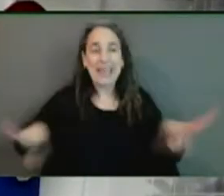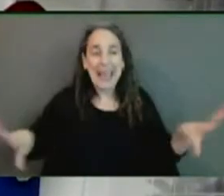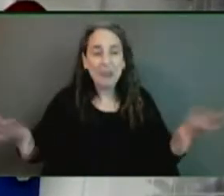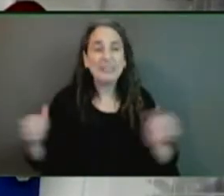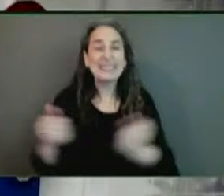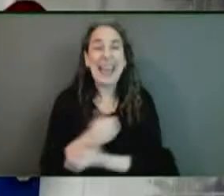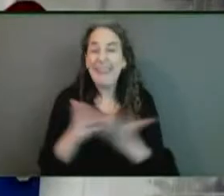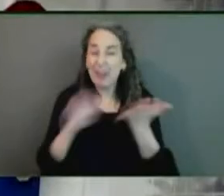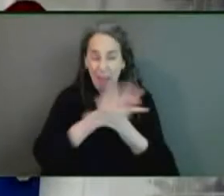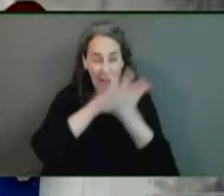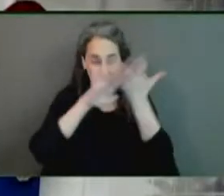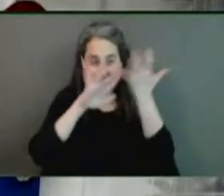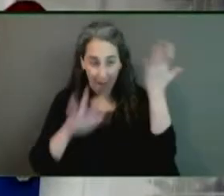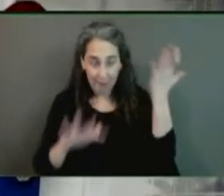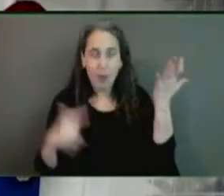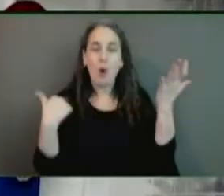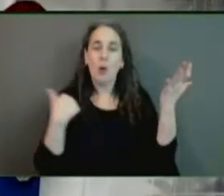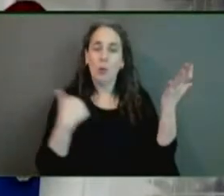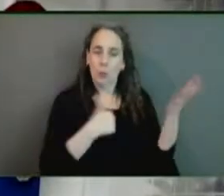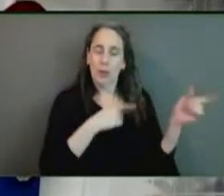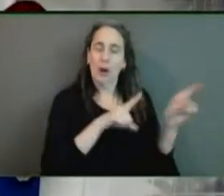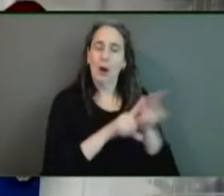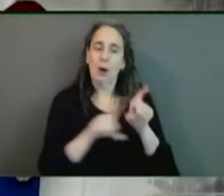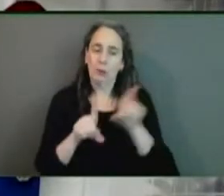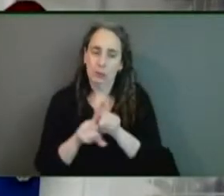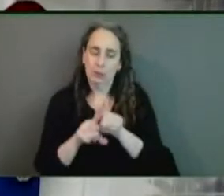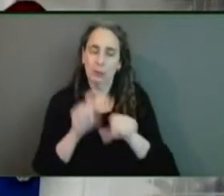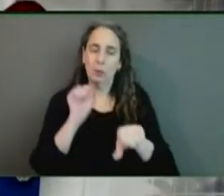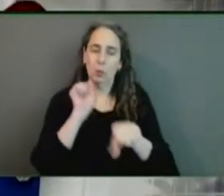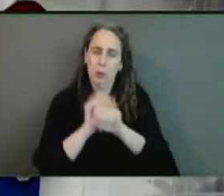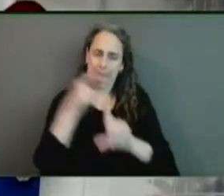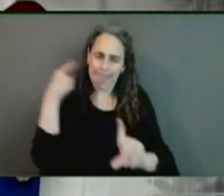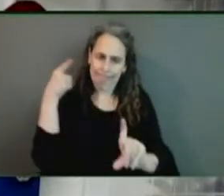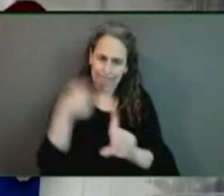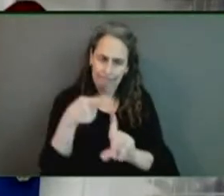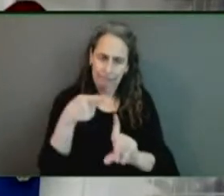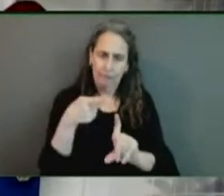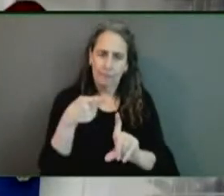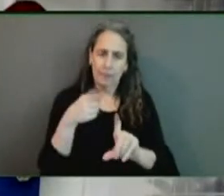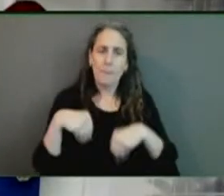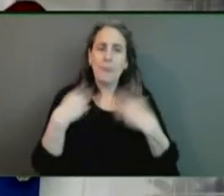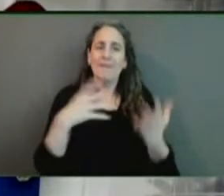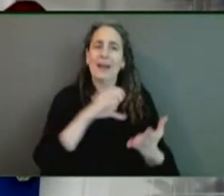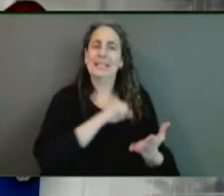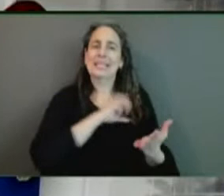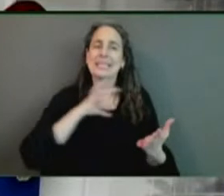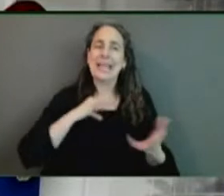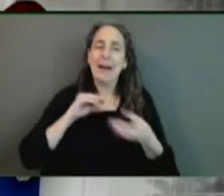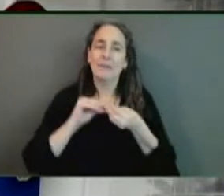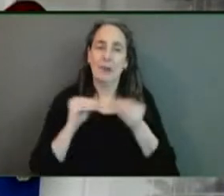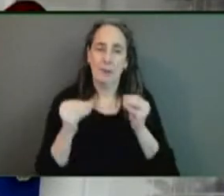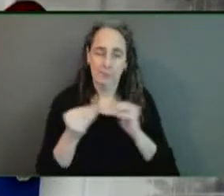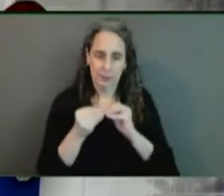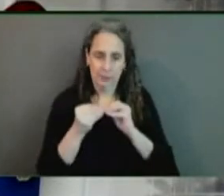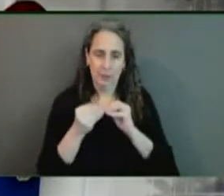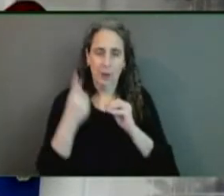face shields, goggles, gowns, everything. And um we also work